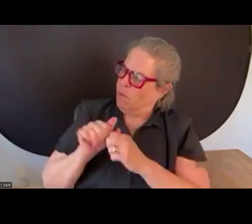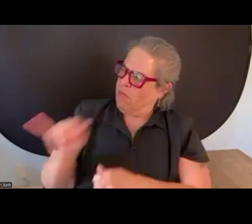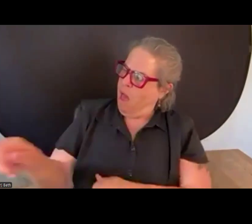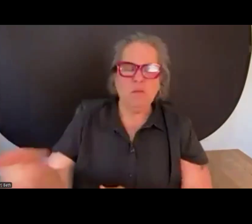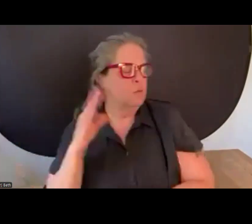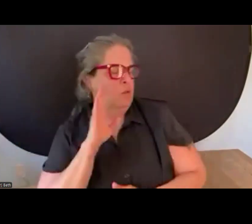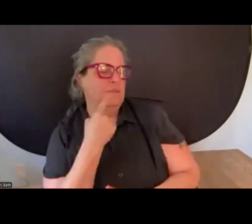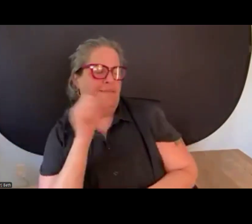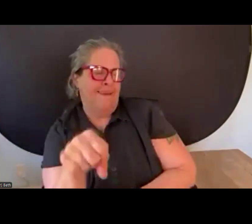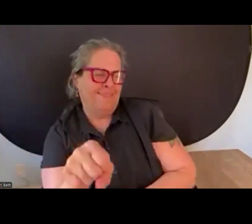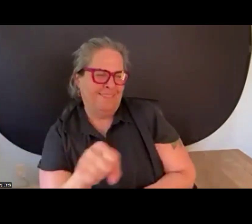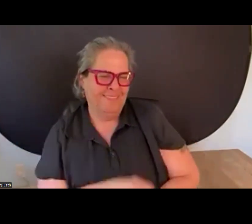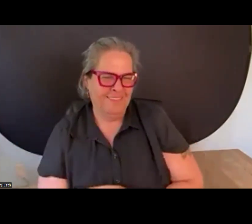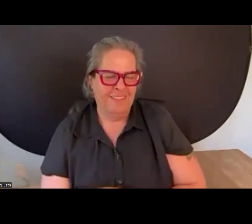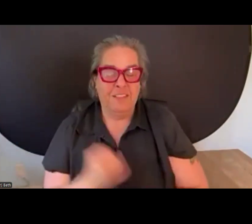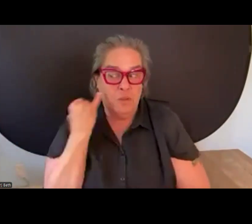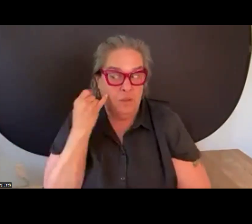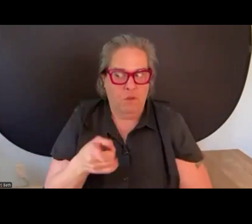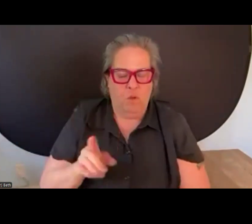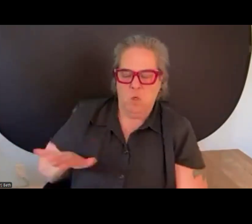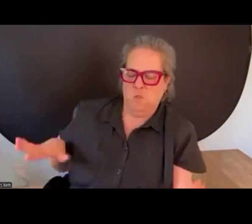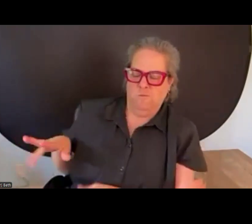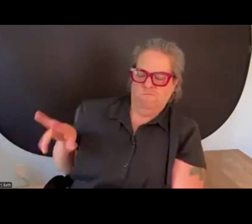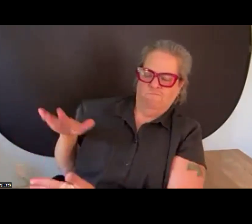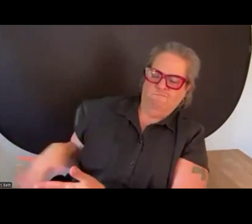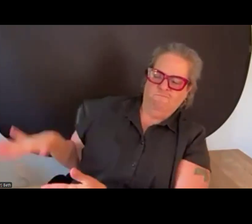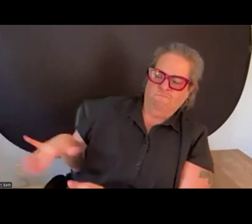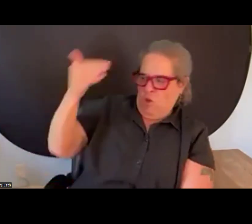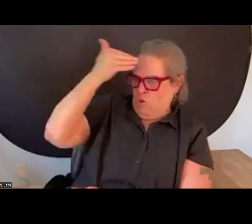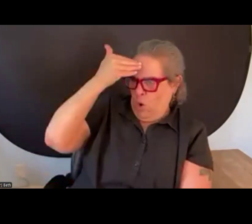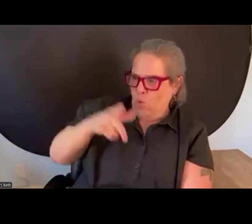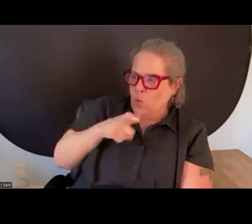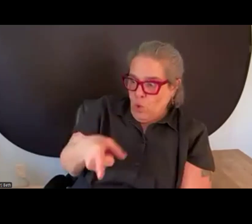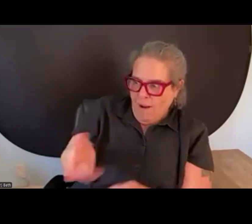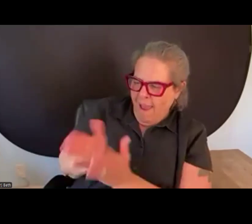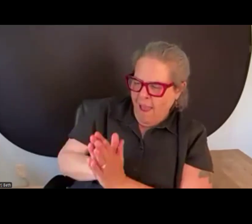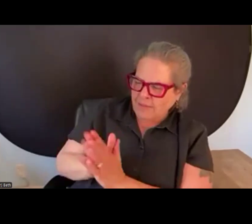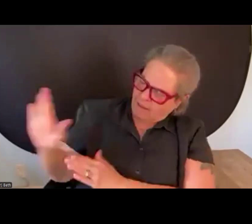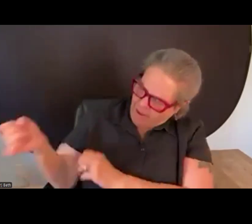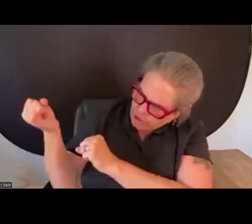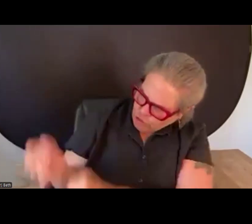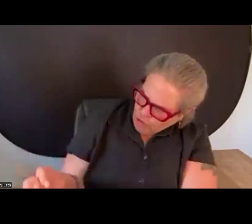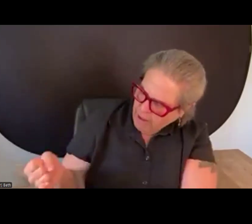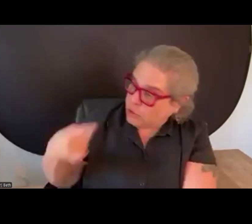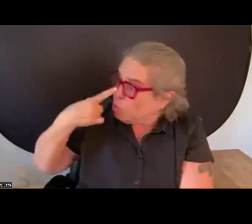So try to know your audience and then sort of pick what the request is based on what their skill set is.